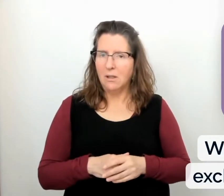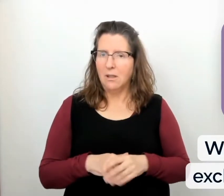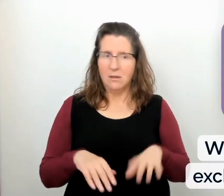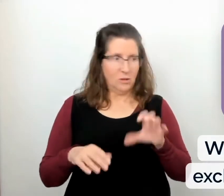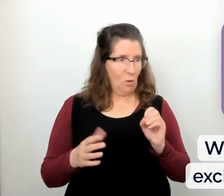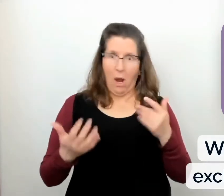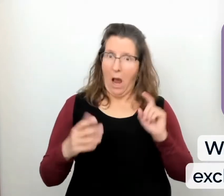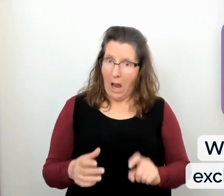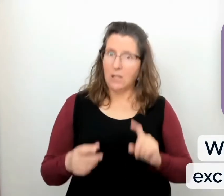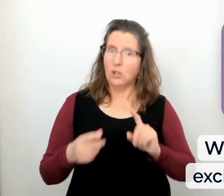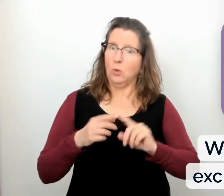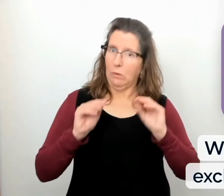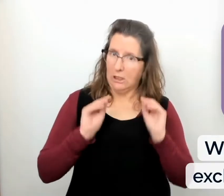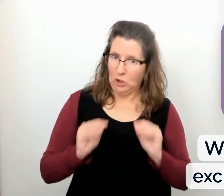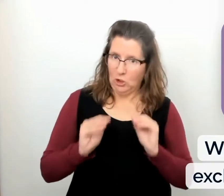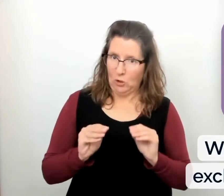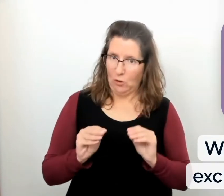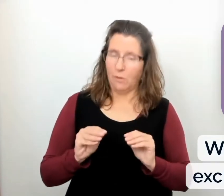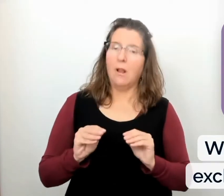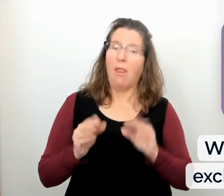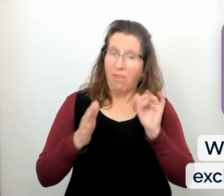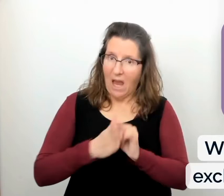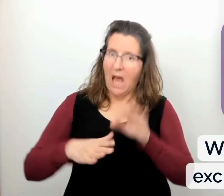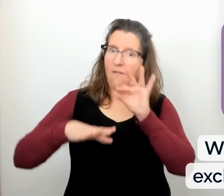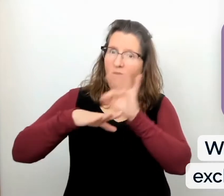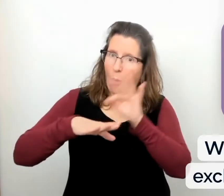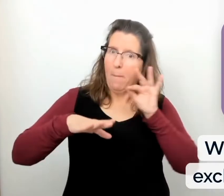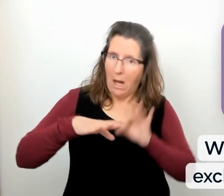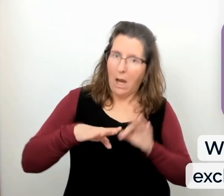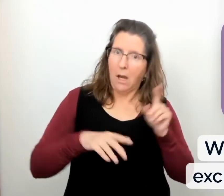So I had to begin instructing her to read, using that formula.